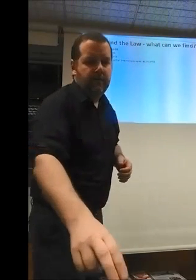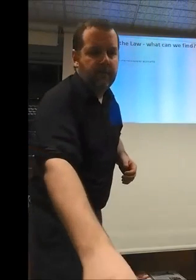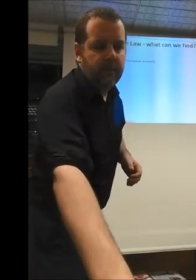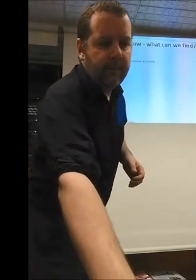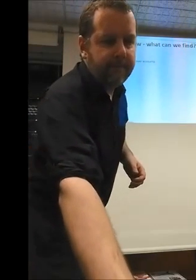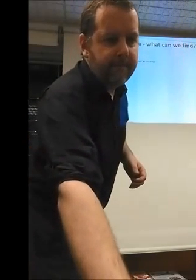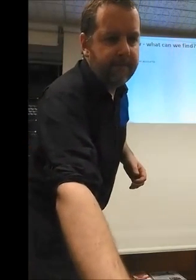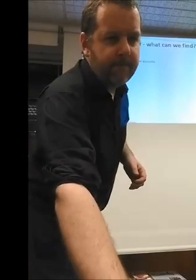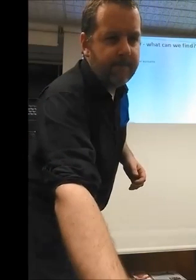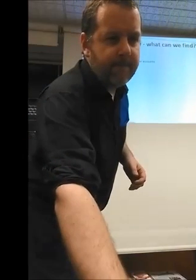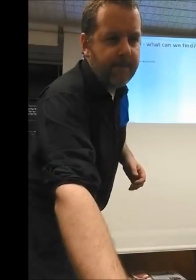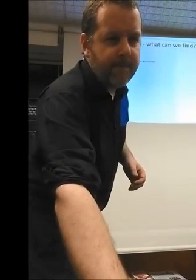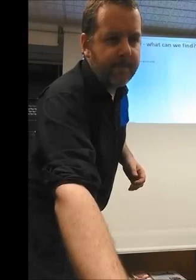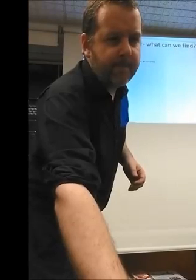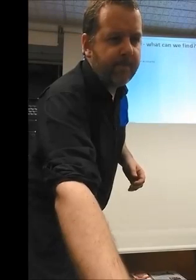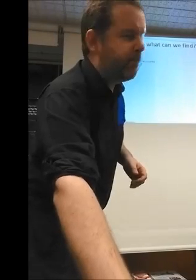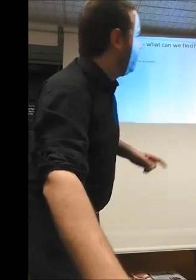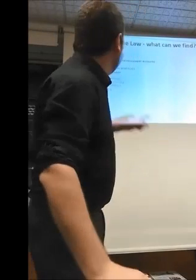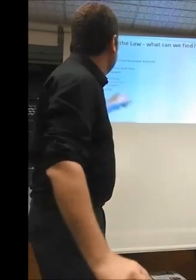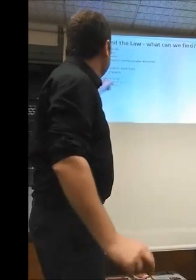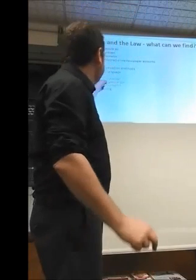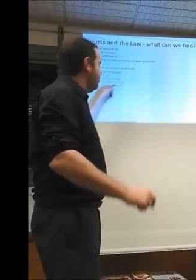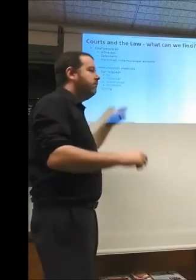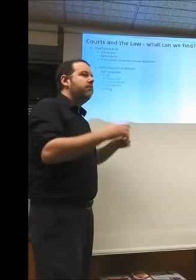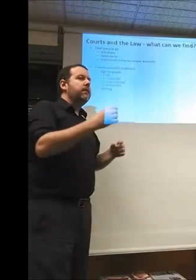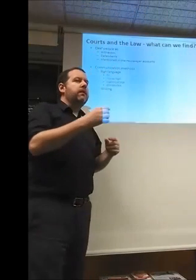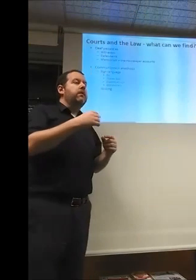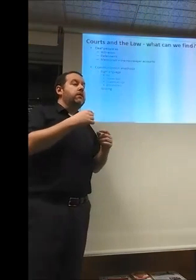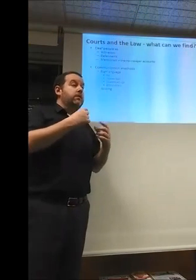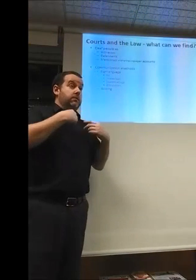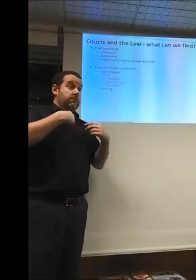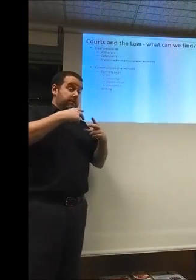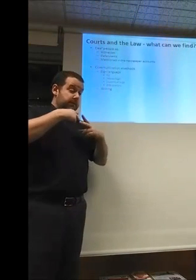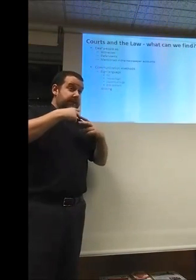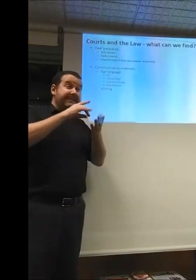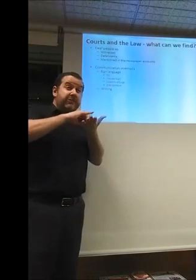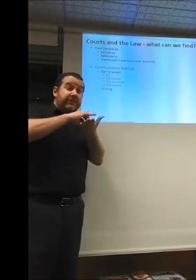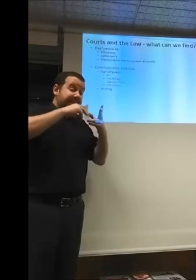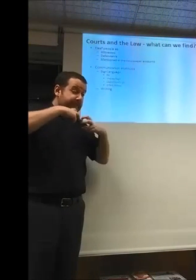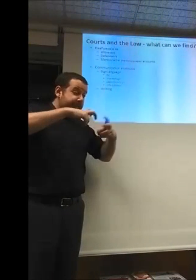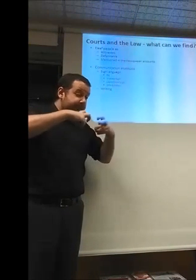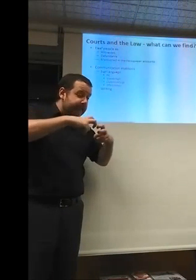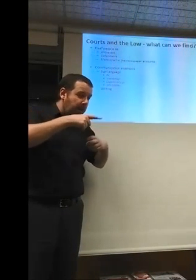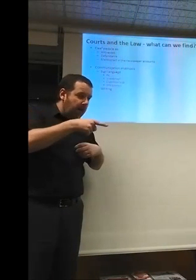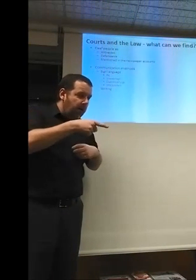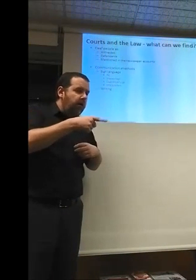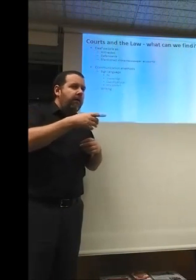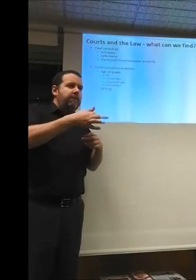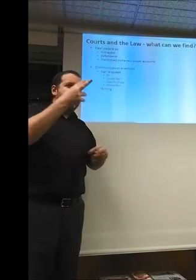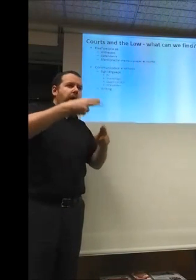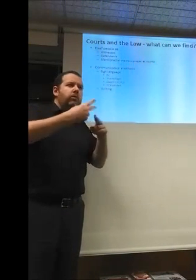and they would be mentioned in newspapers.